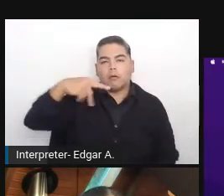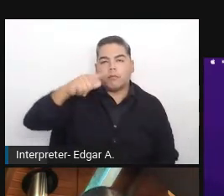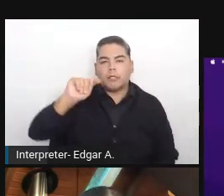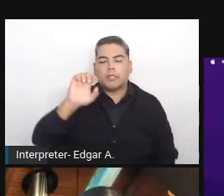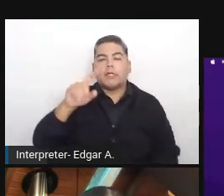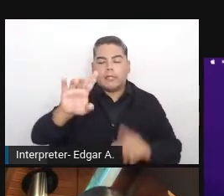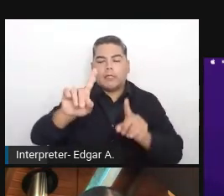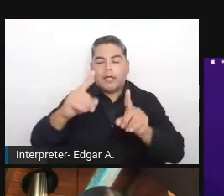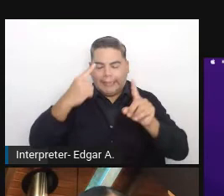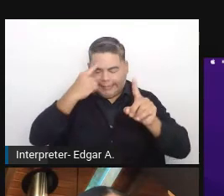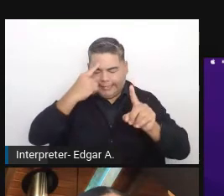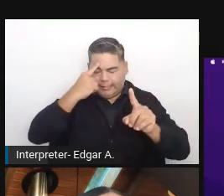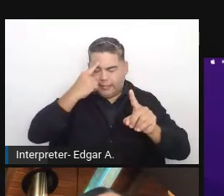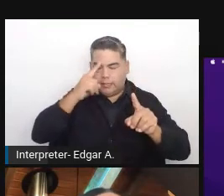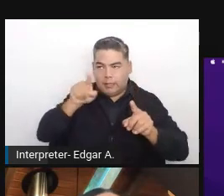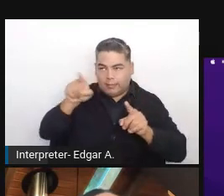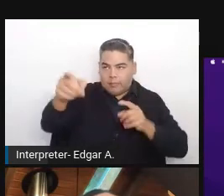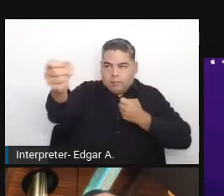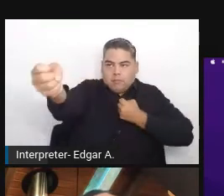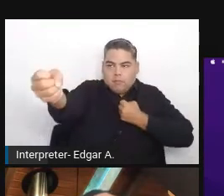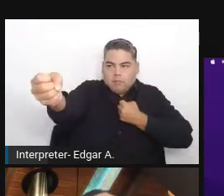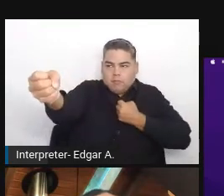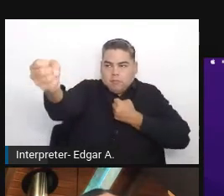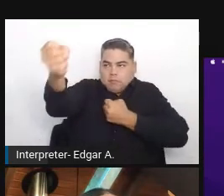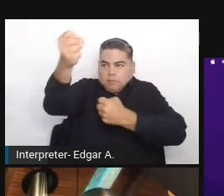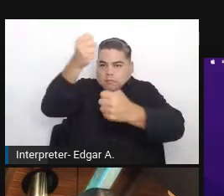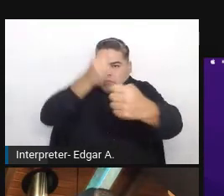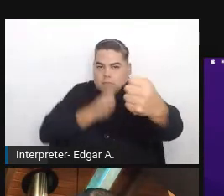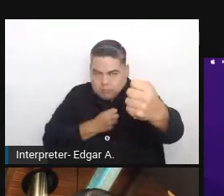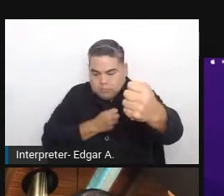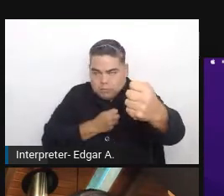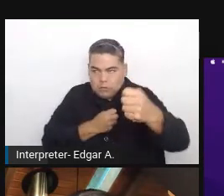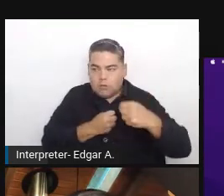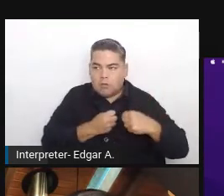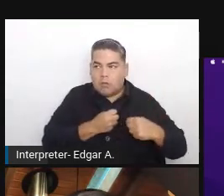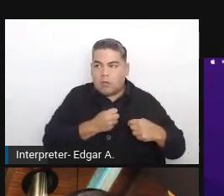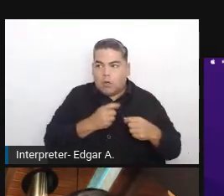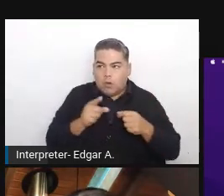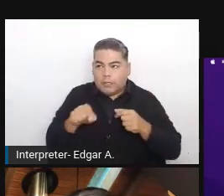When you want your user, your visitor to select options, make life easy for them.